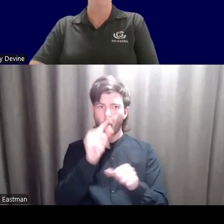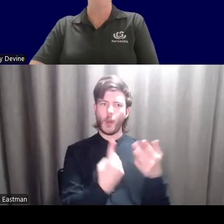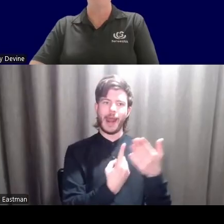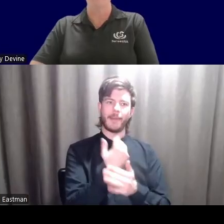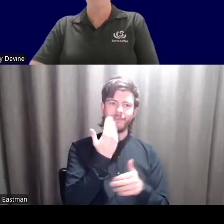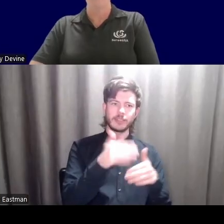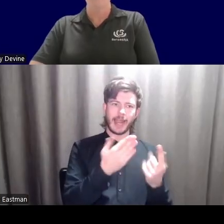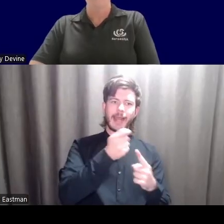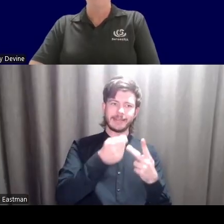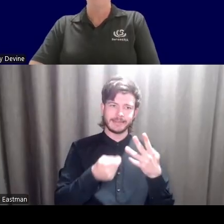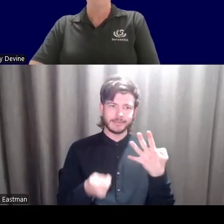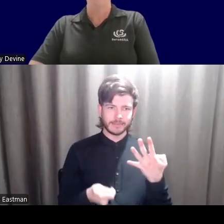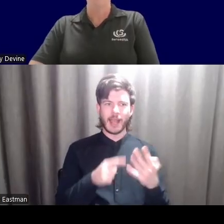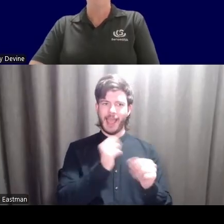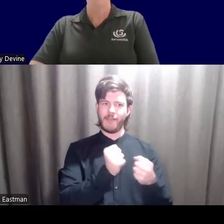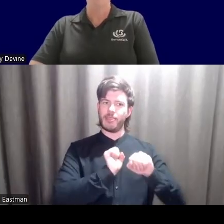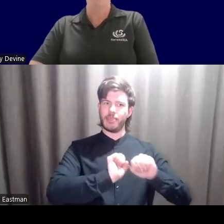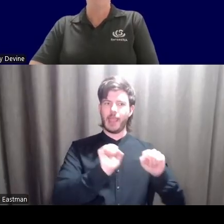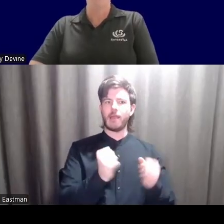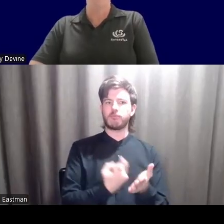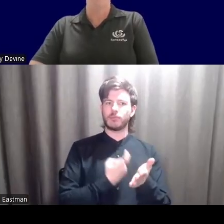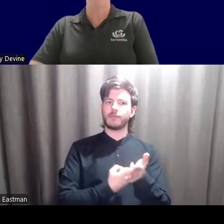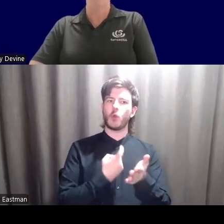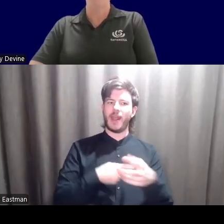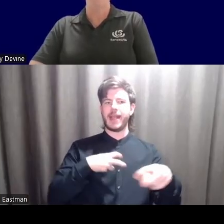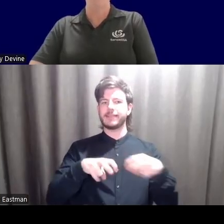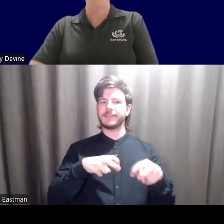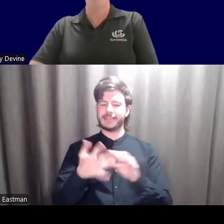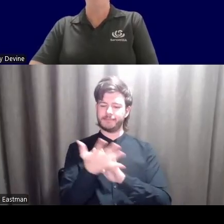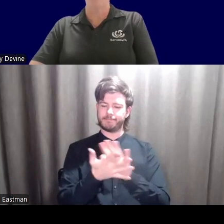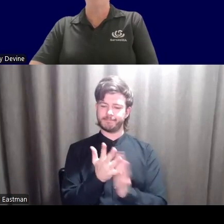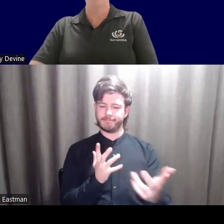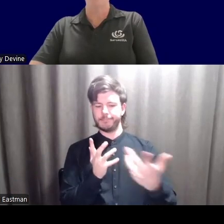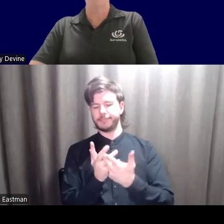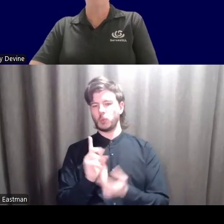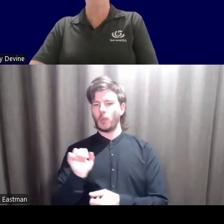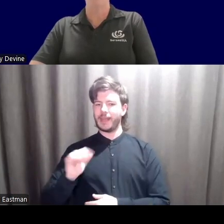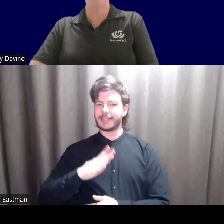information. Given the complexity in supporting a person with deafblindness to access and understand